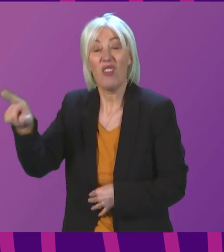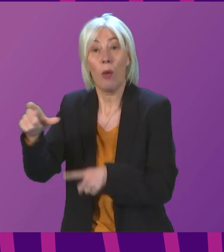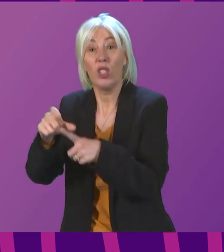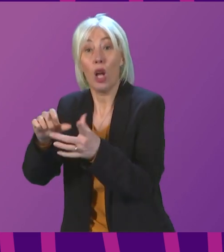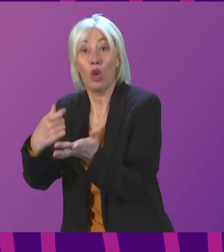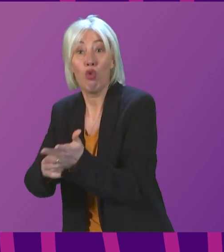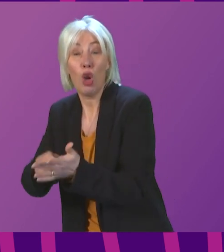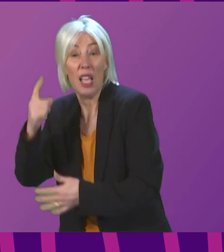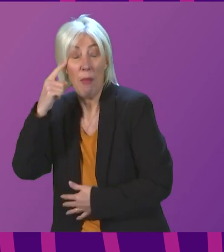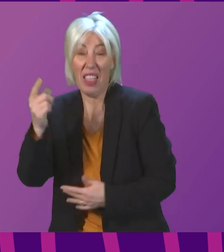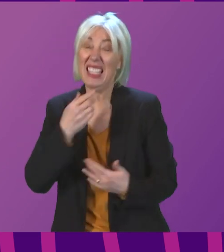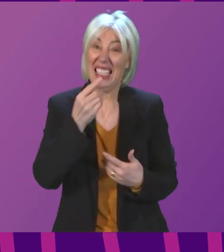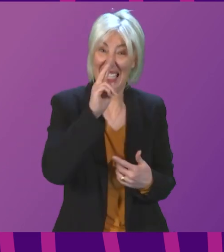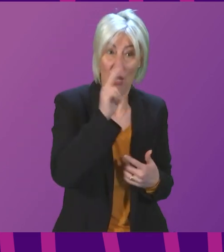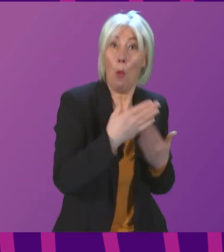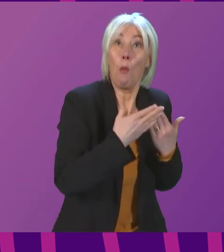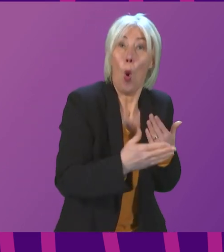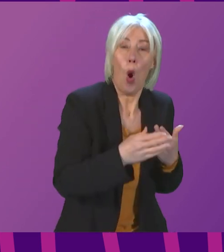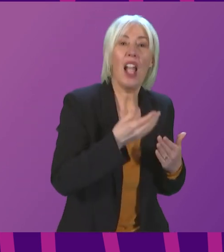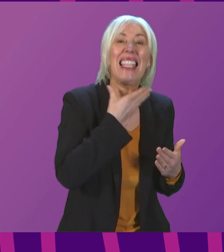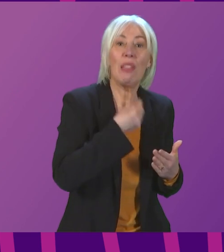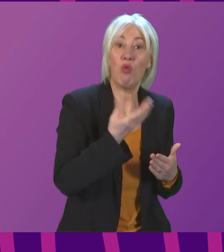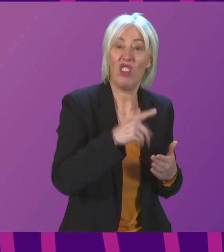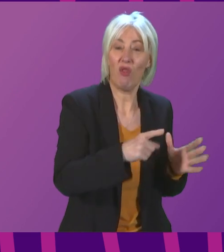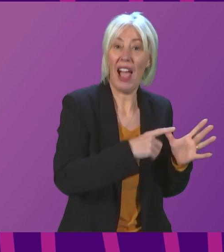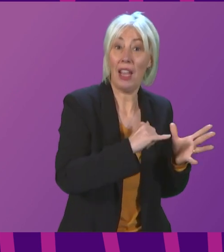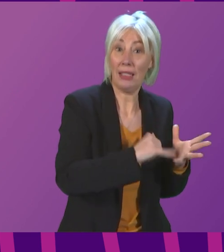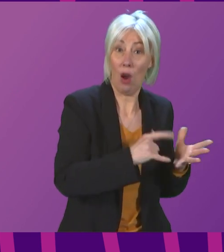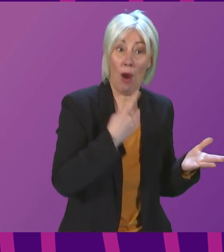I have seen even more from Anas Sarwar, which probably says all that we need to know.